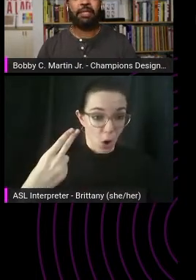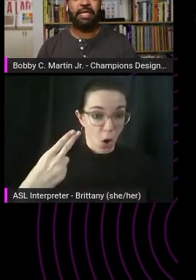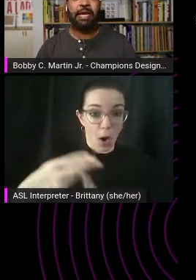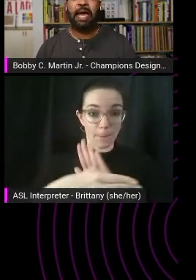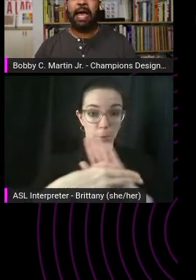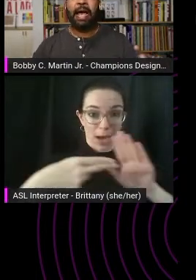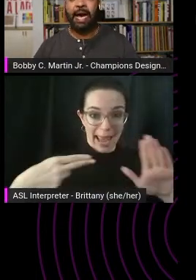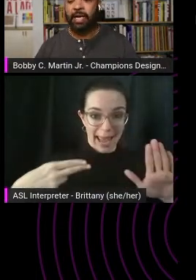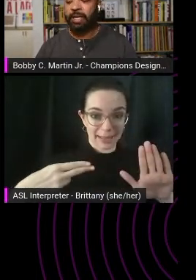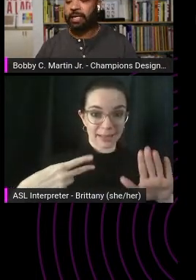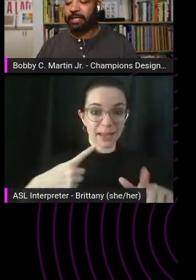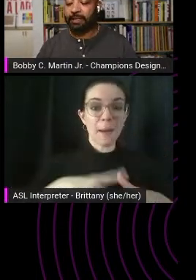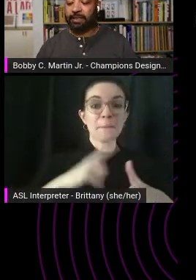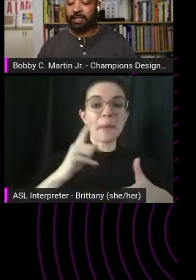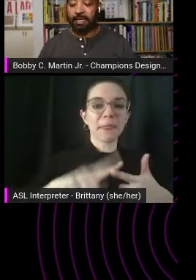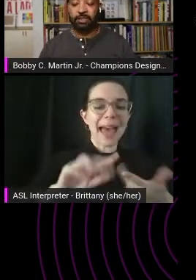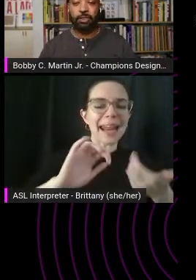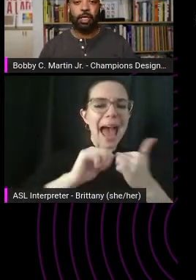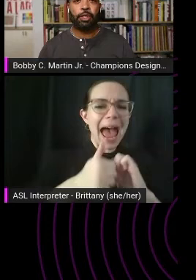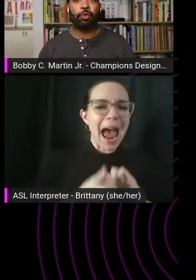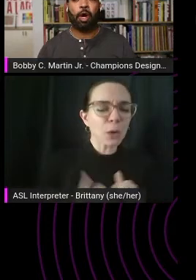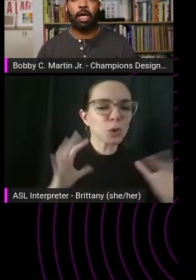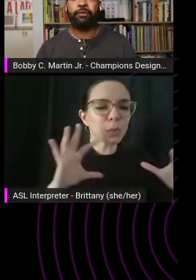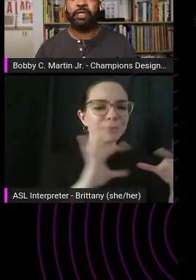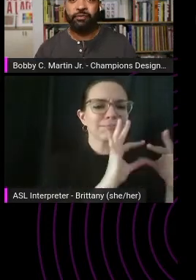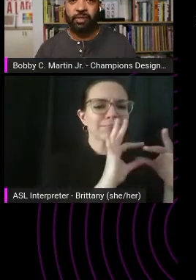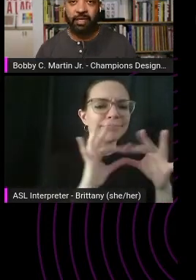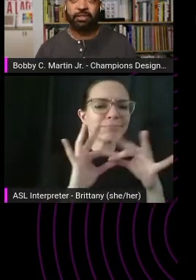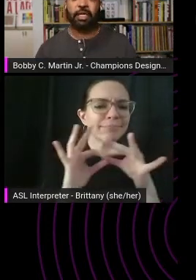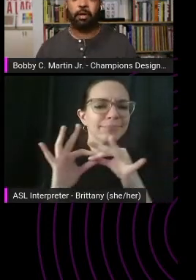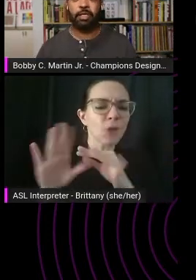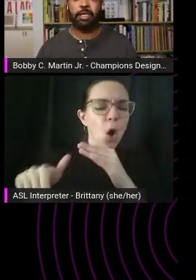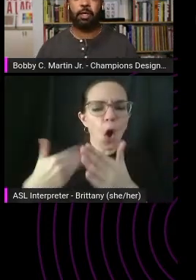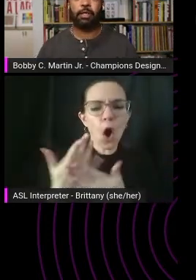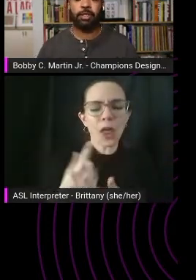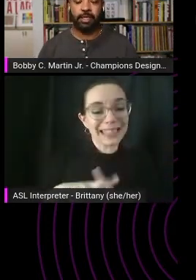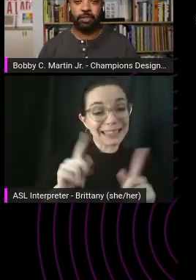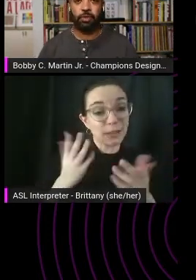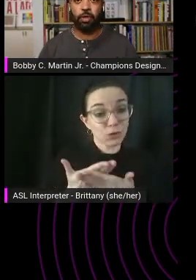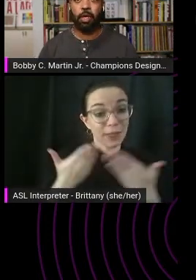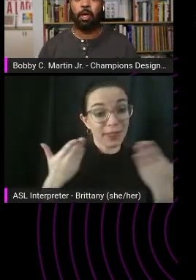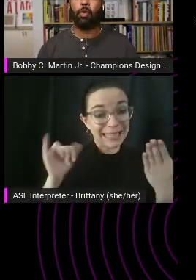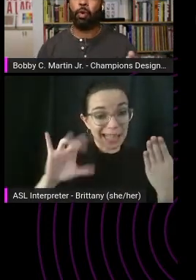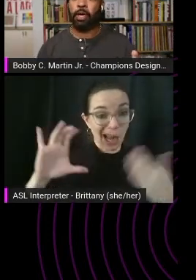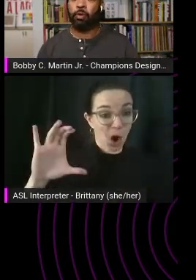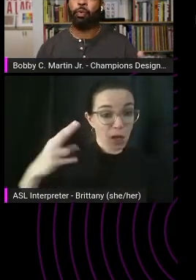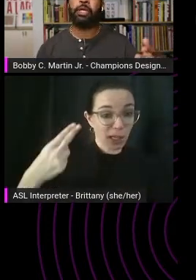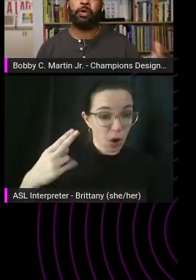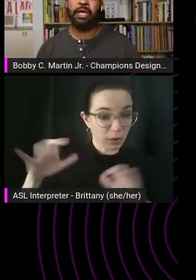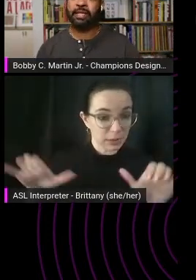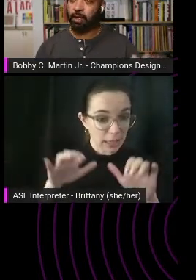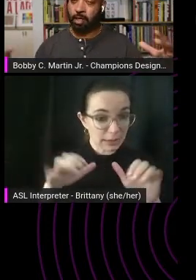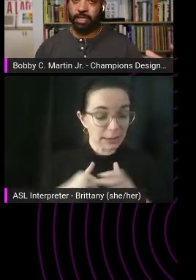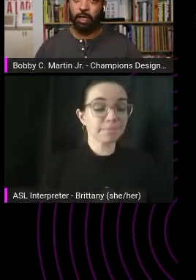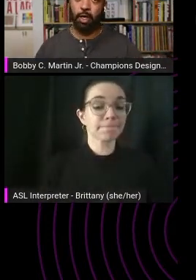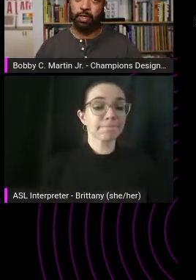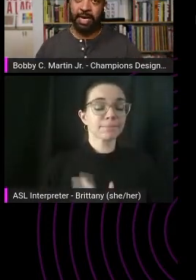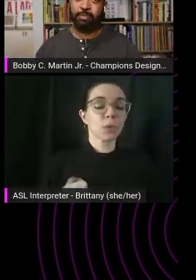But then, how do we connect the dots to all of the different things that Carnegie Hall does. Well, we know that that Carnegie Hall name,